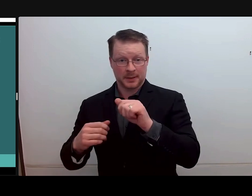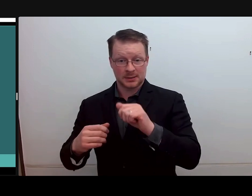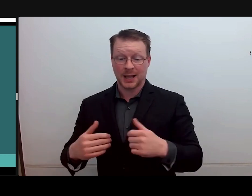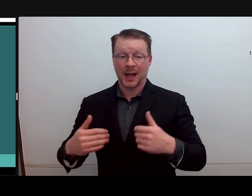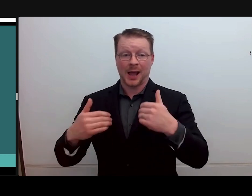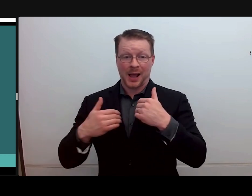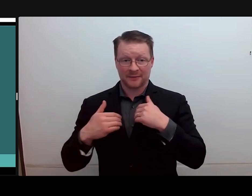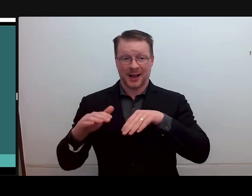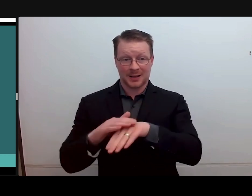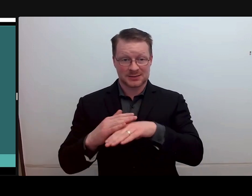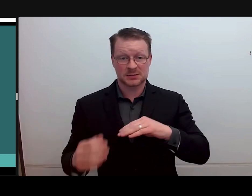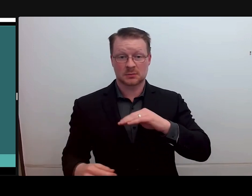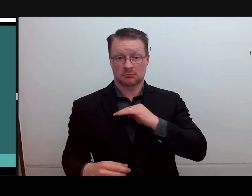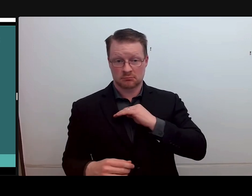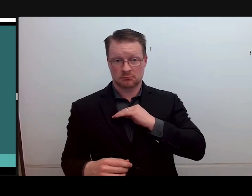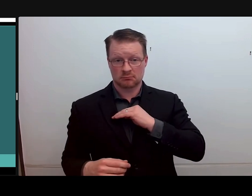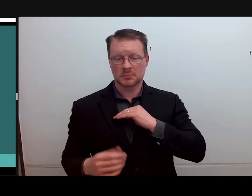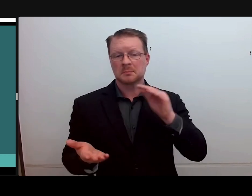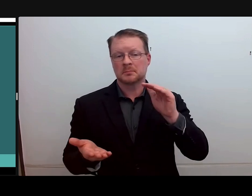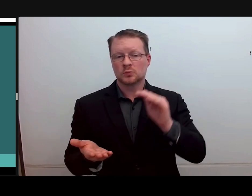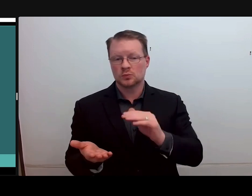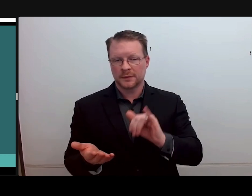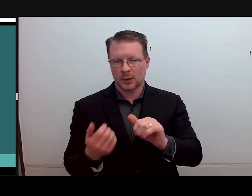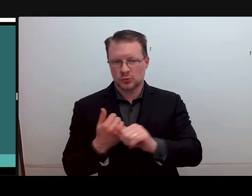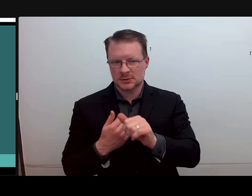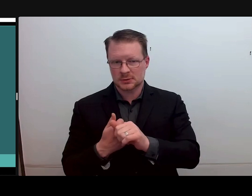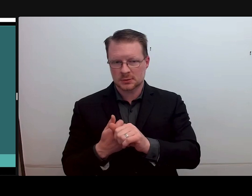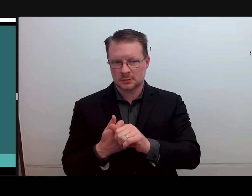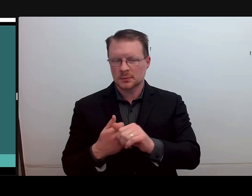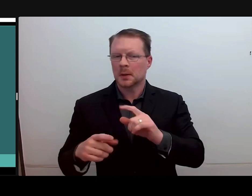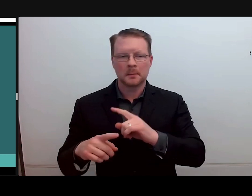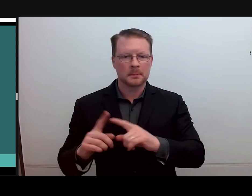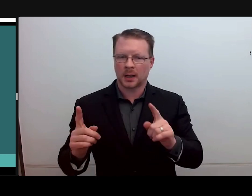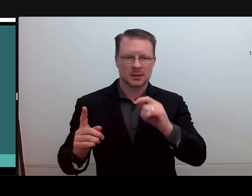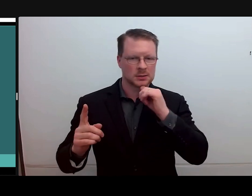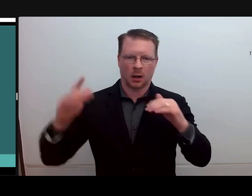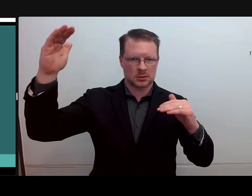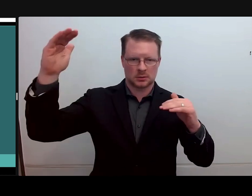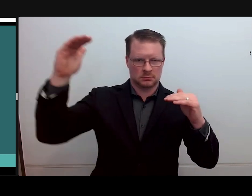For people with disabilities, having access and having their access needs met satisfactorily--